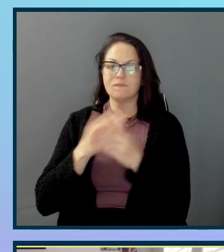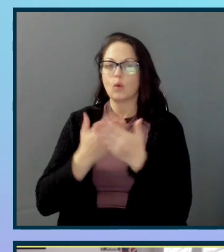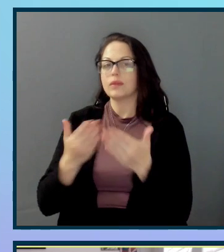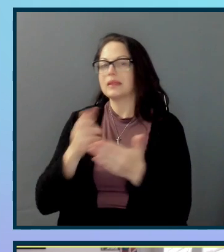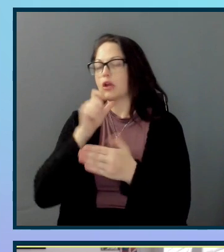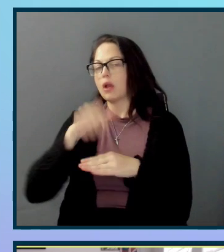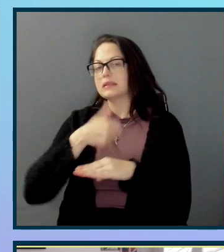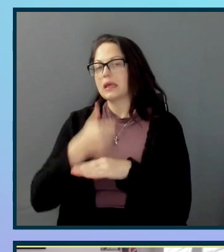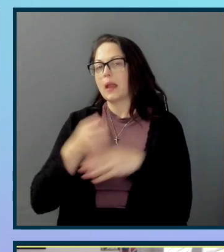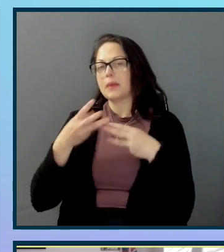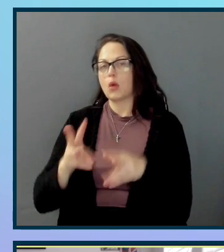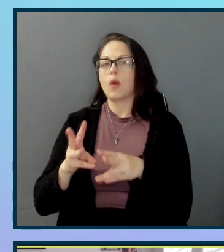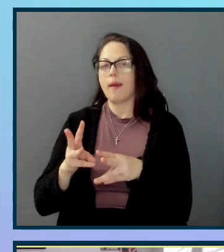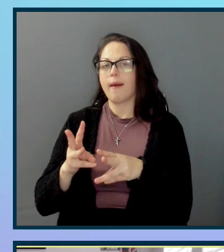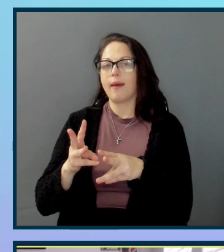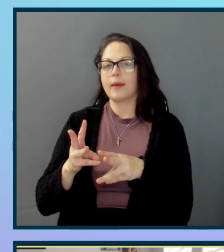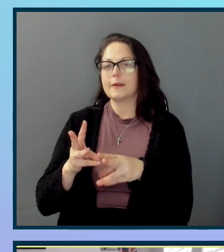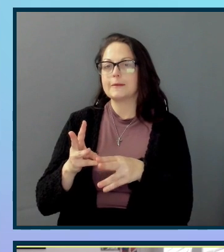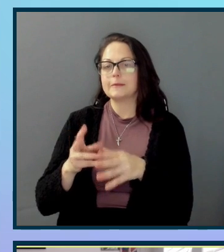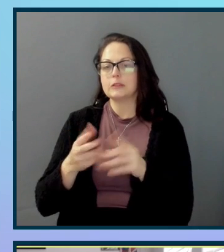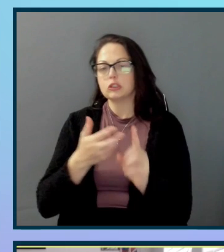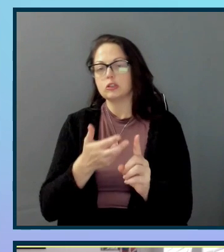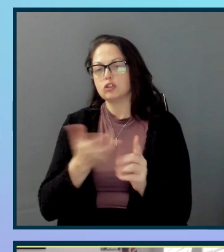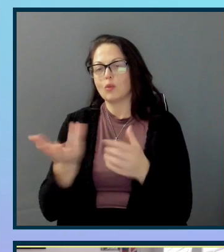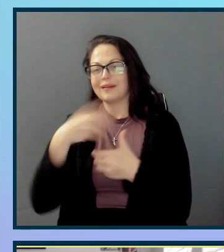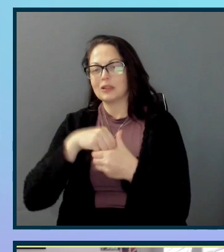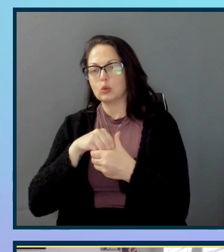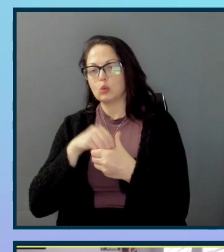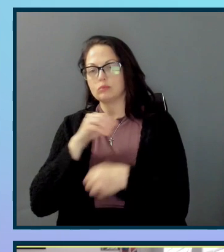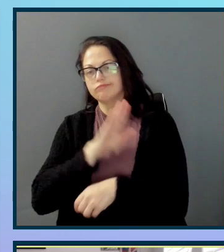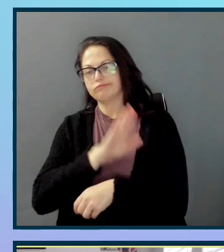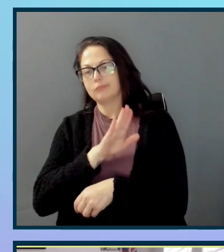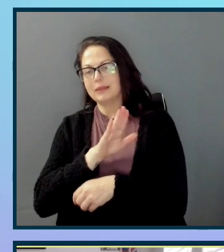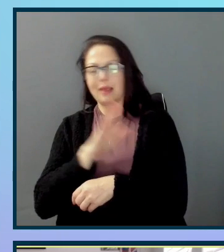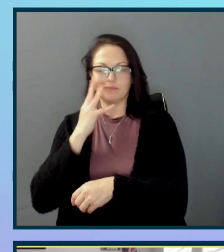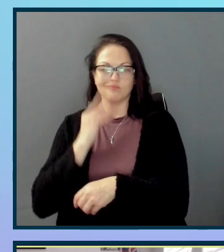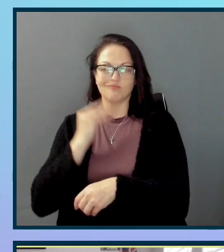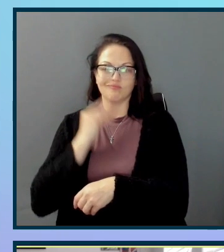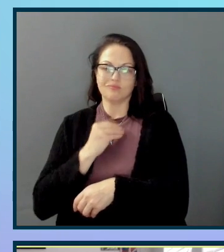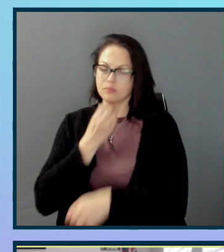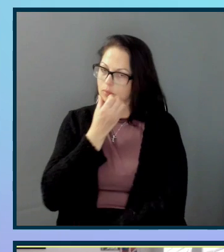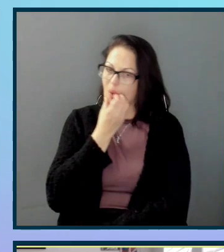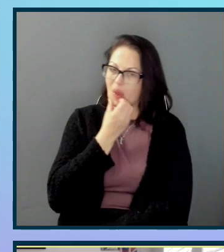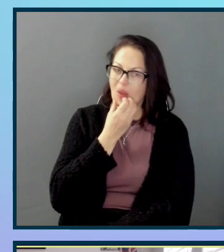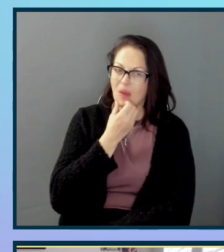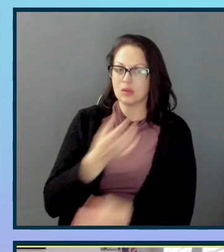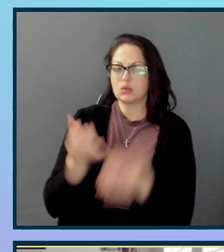that's really meant to bring them into the experience. So now let's sort of think a little bit about